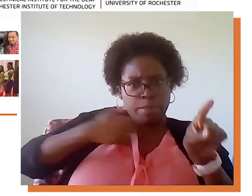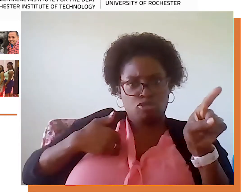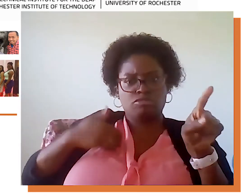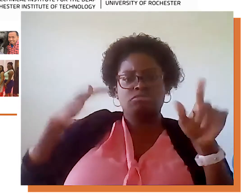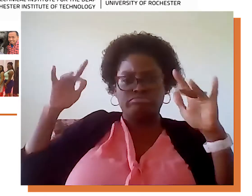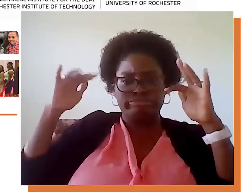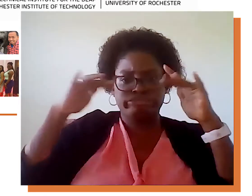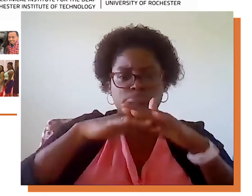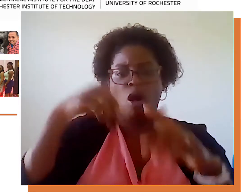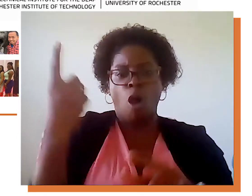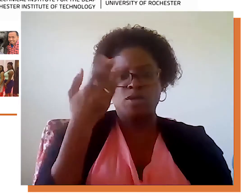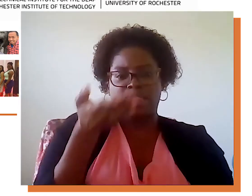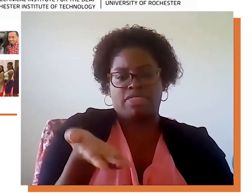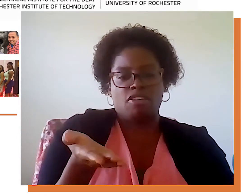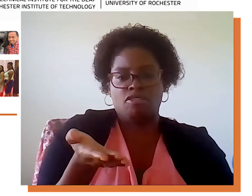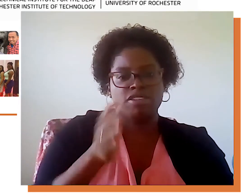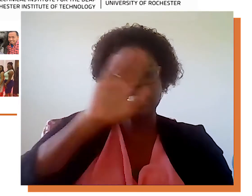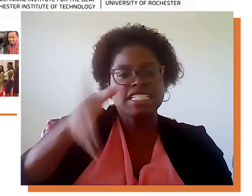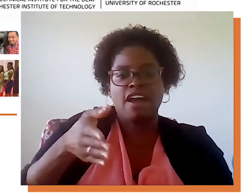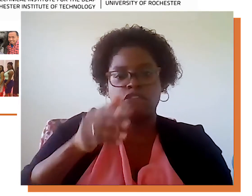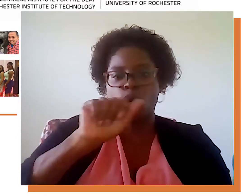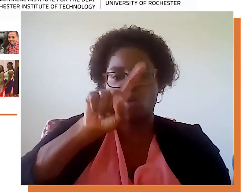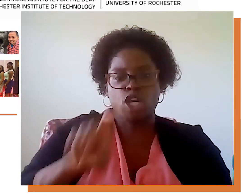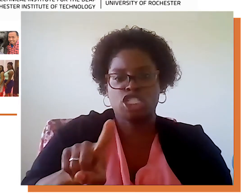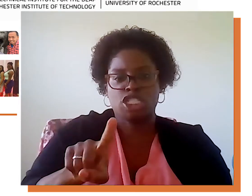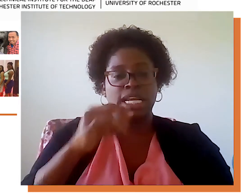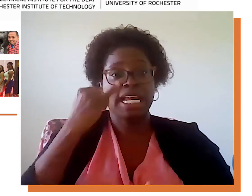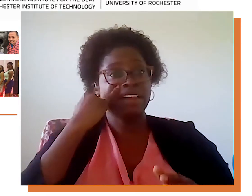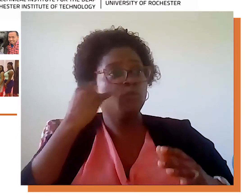they're always there for me, no question, day in and day out,